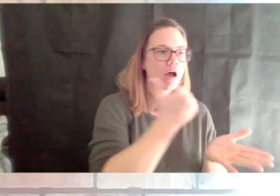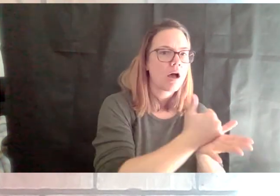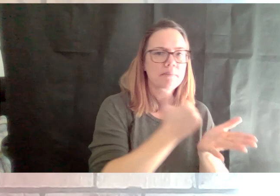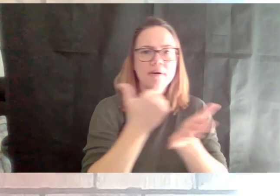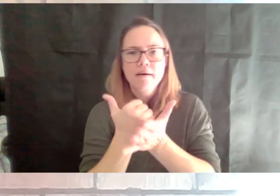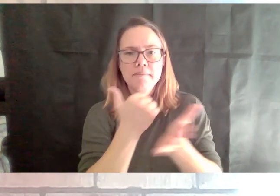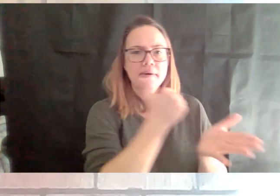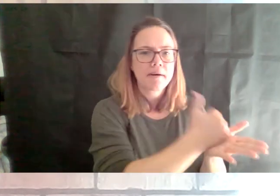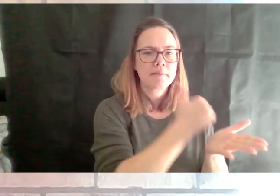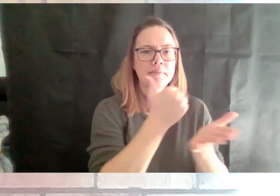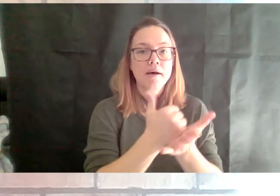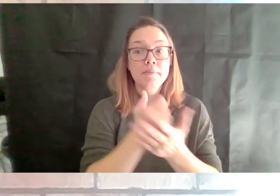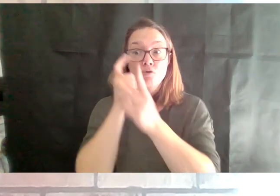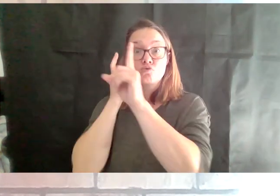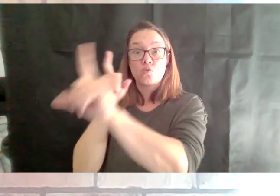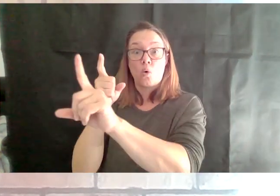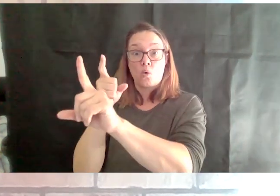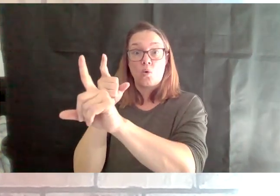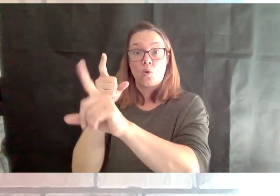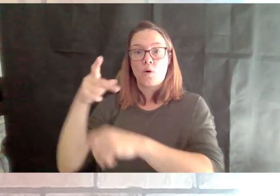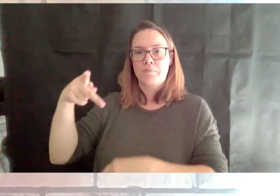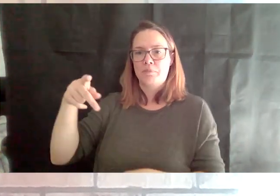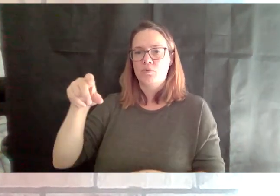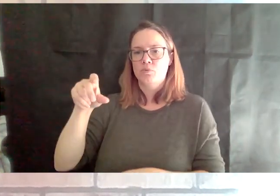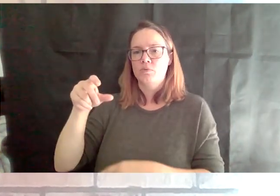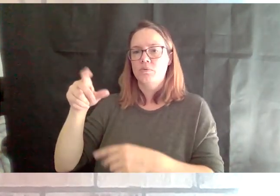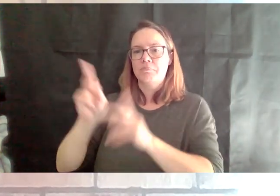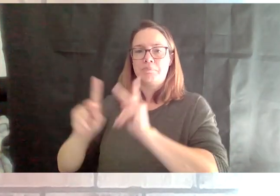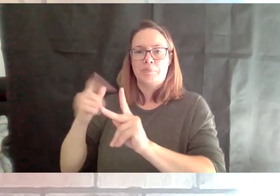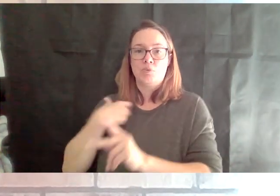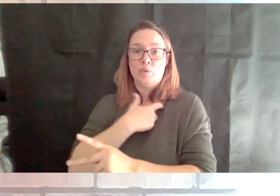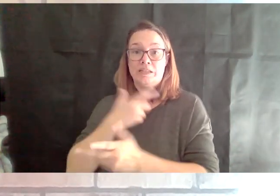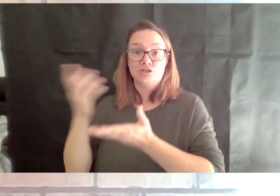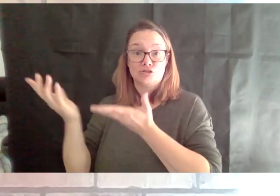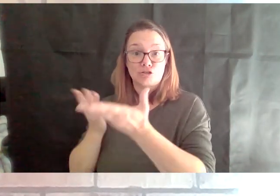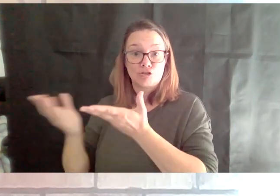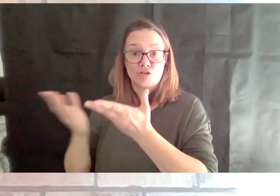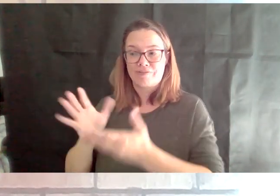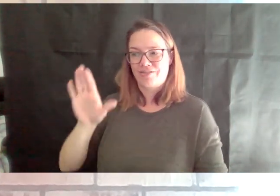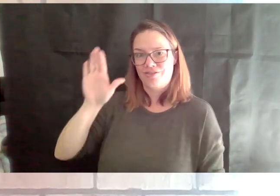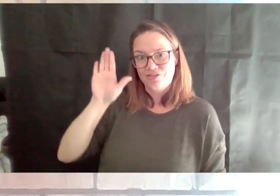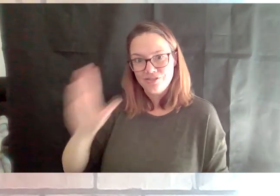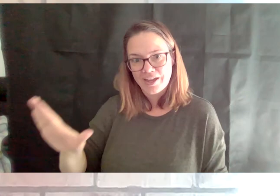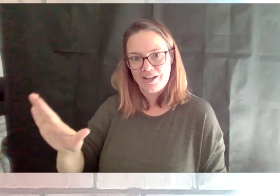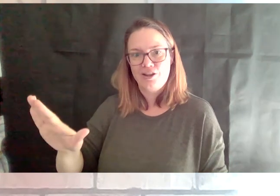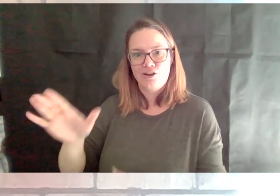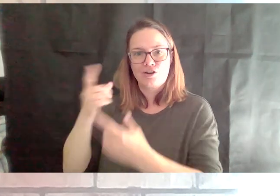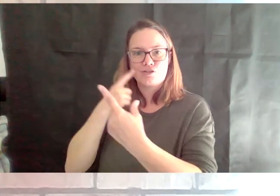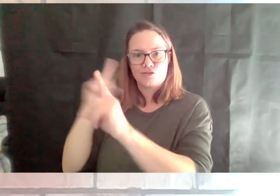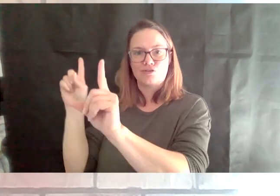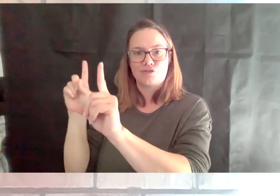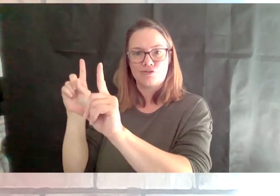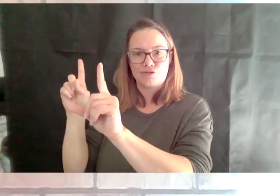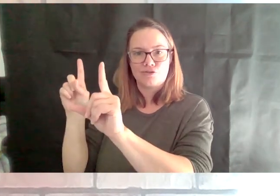the people that we serve. I think speed, the efficiency at which we respond to them